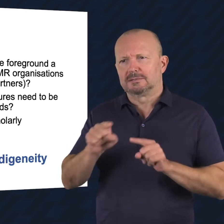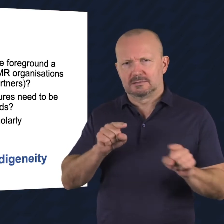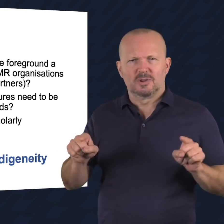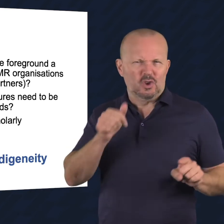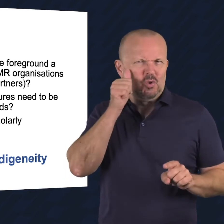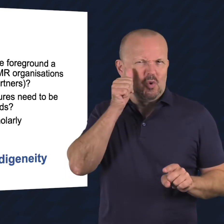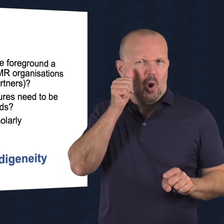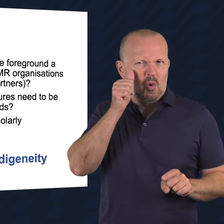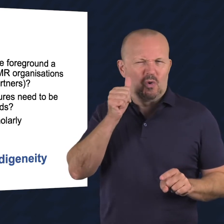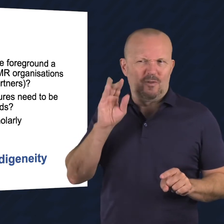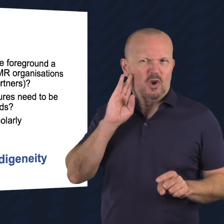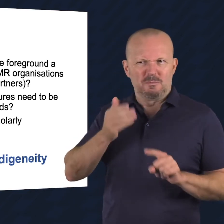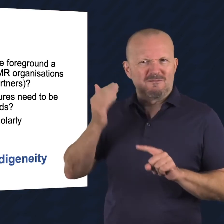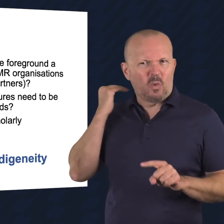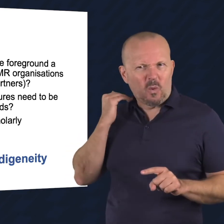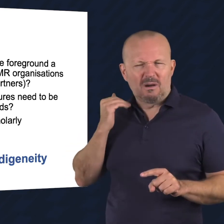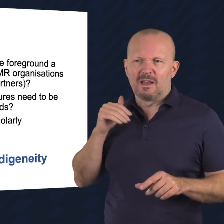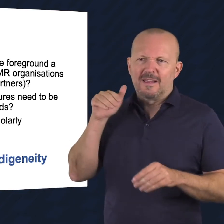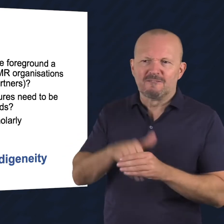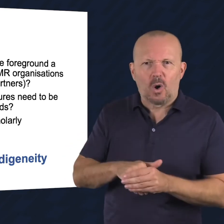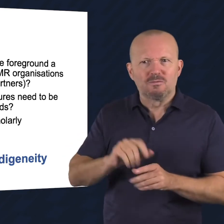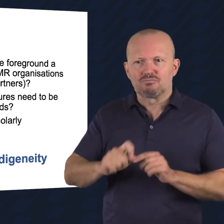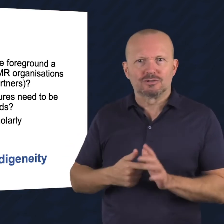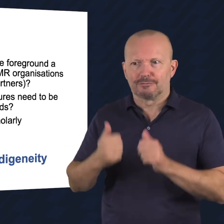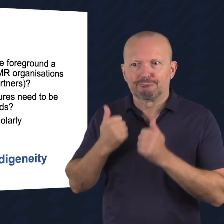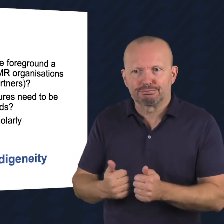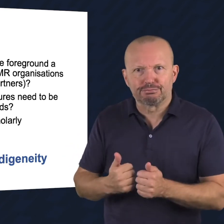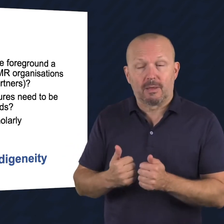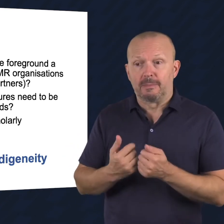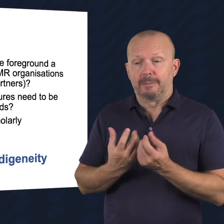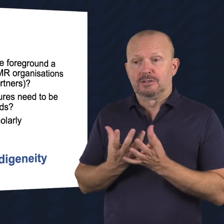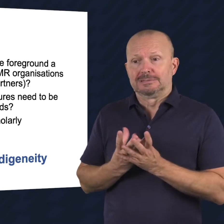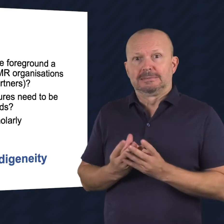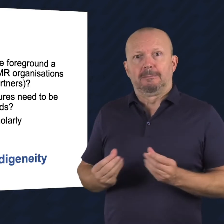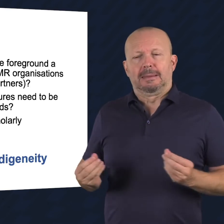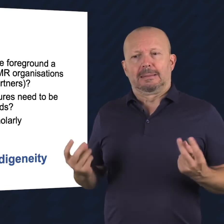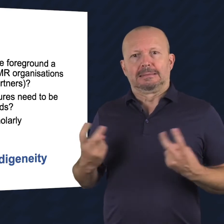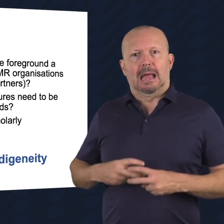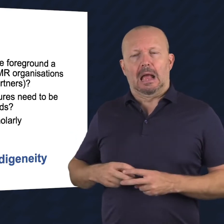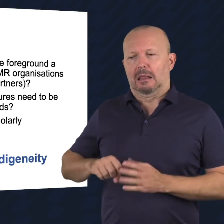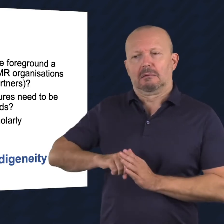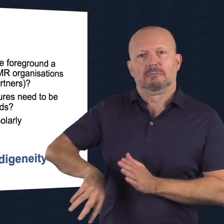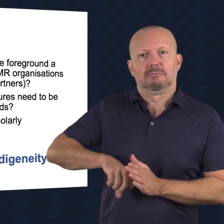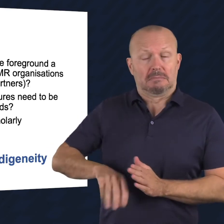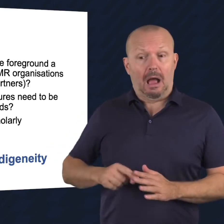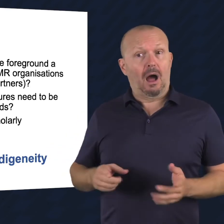preservation that is populated with projects that circle around cyberspace like defunct satellites in space.